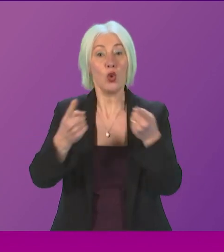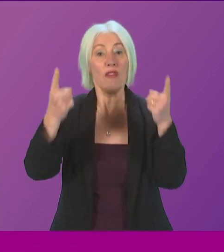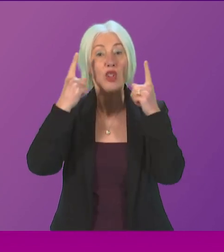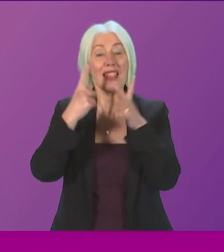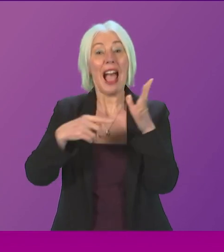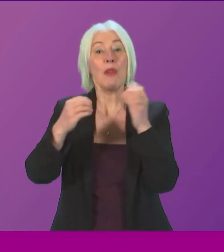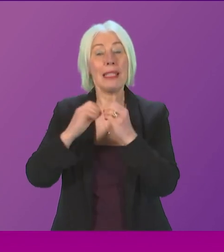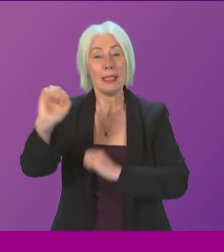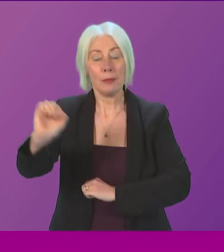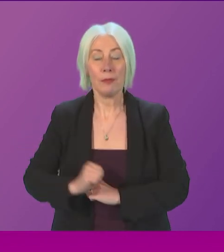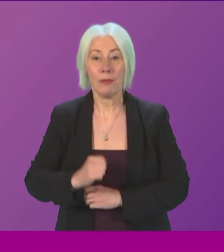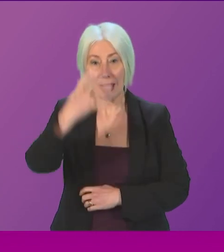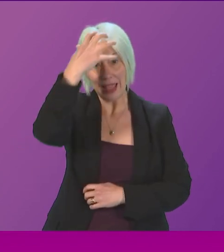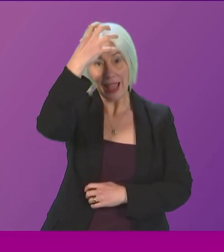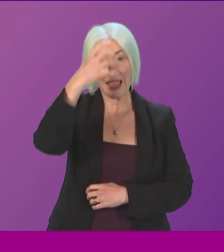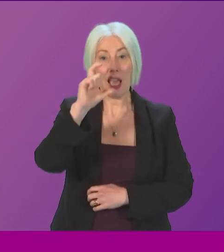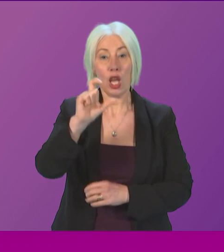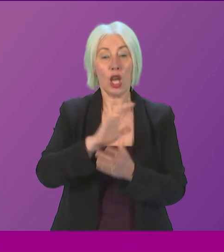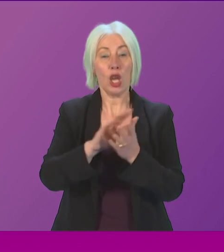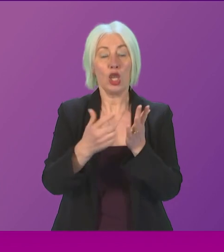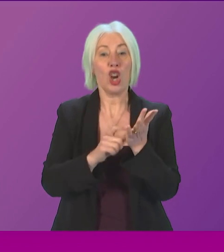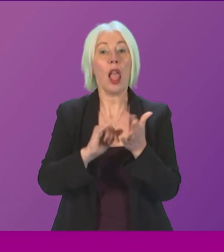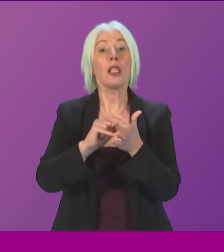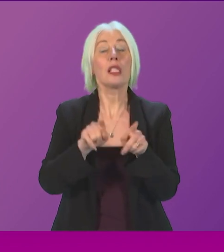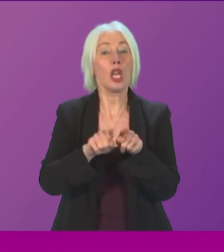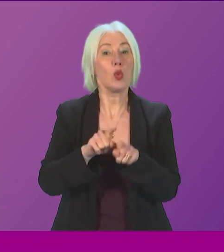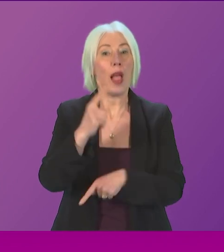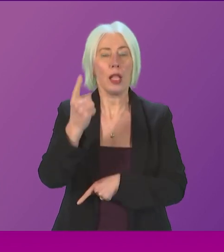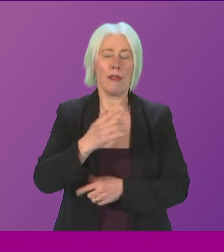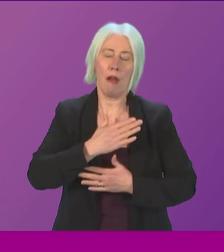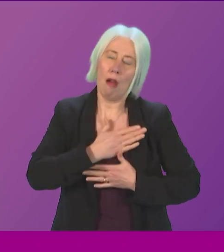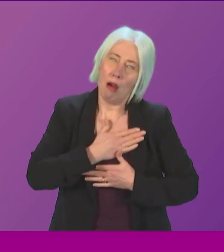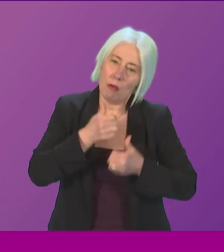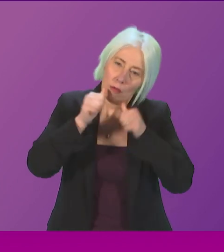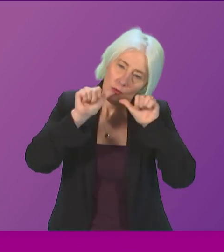His Majesty’s affections for Scotland, and especially for Balmoral, are well known.